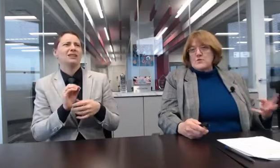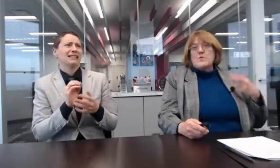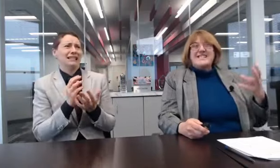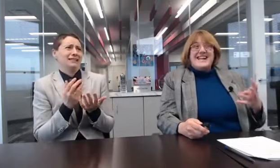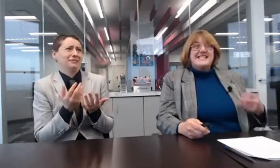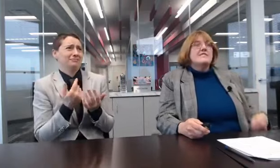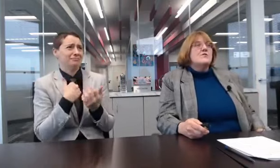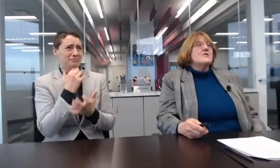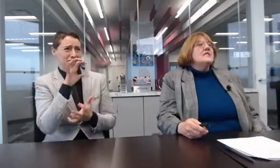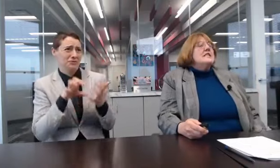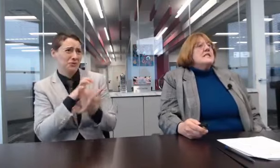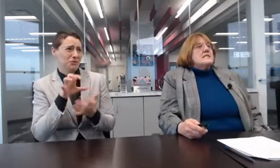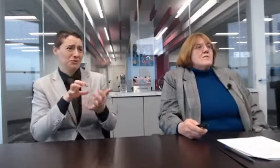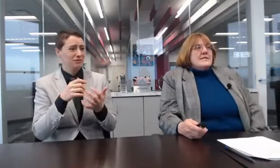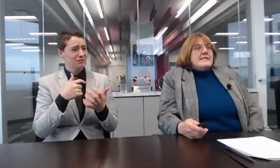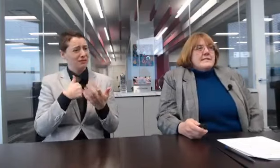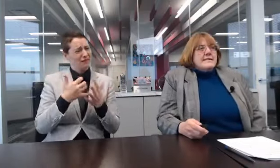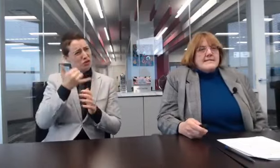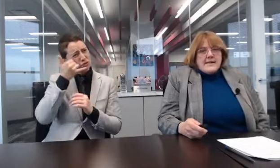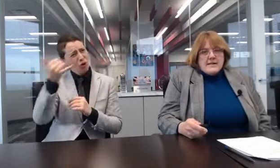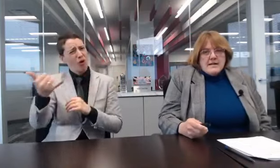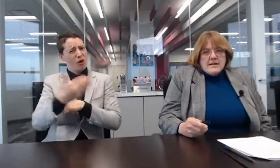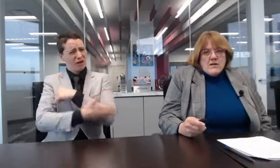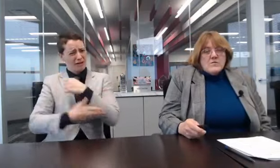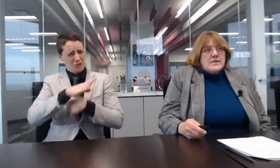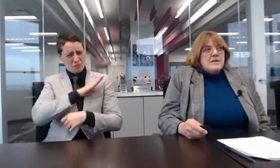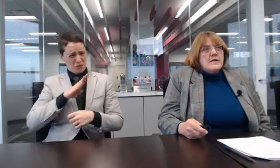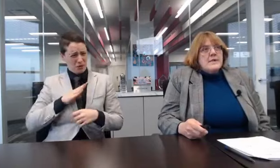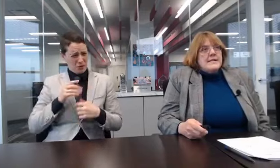or what to ask for. So one of the things that I always reoommend